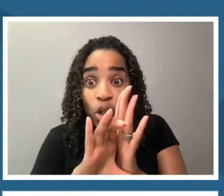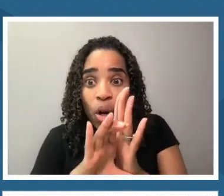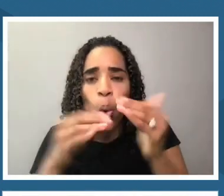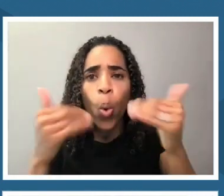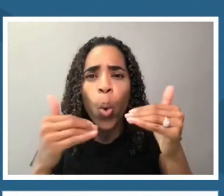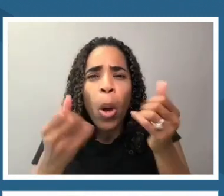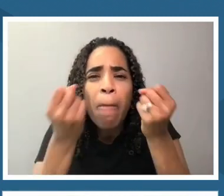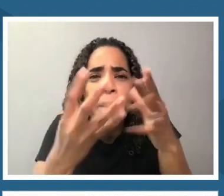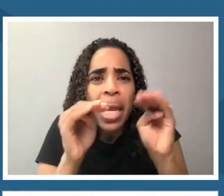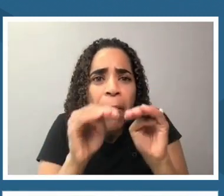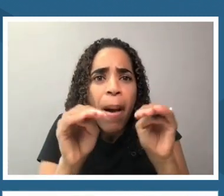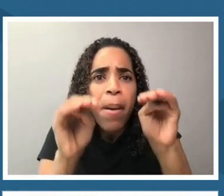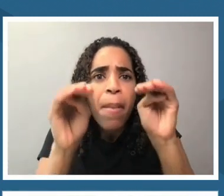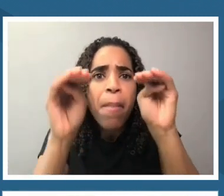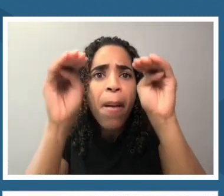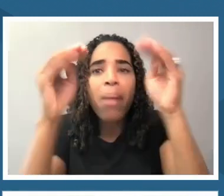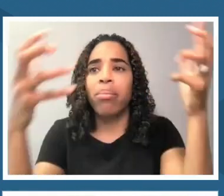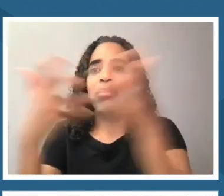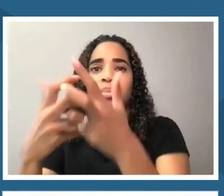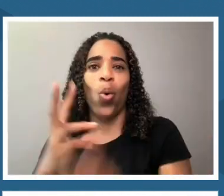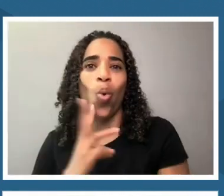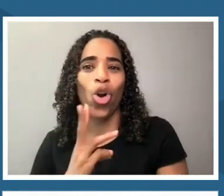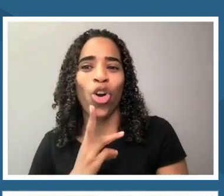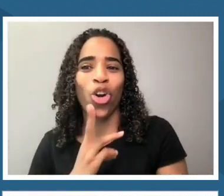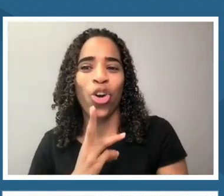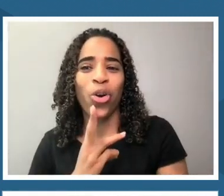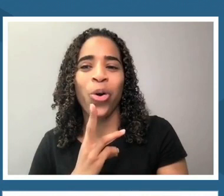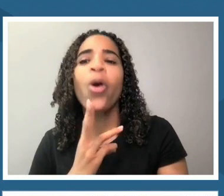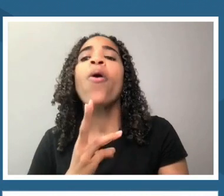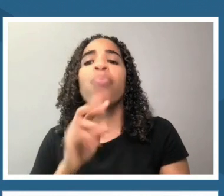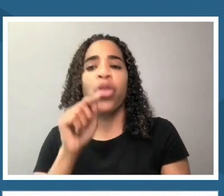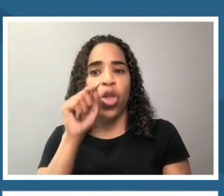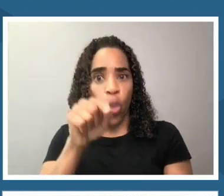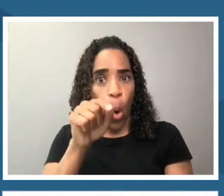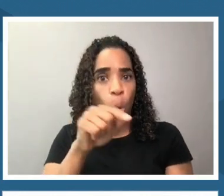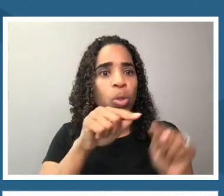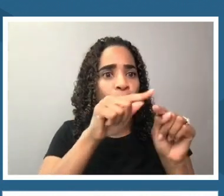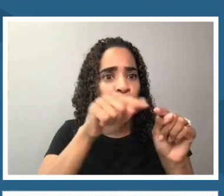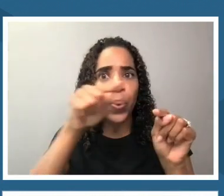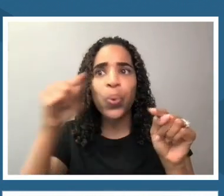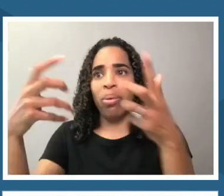to water because we know that those are the colors of the light that water